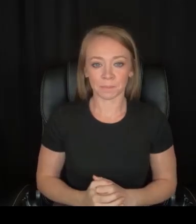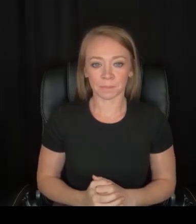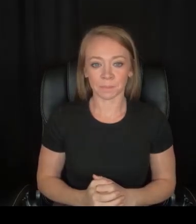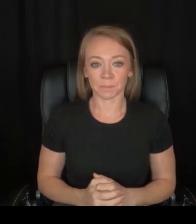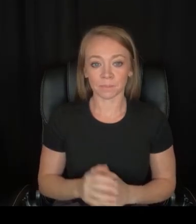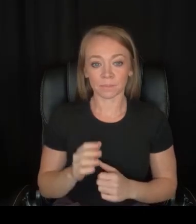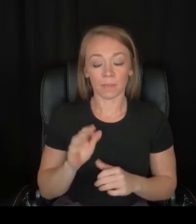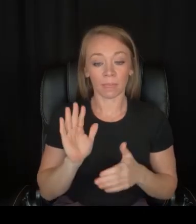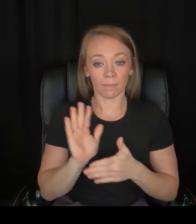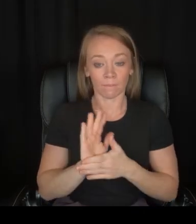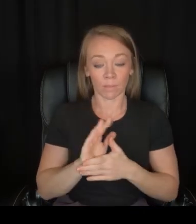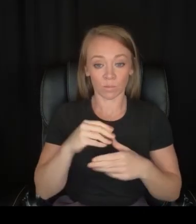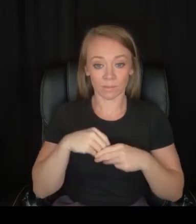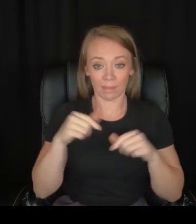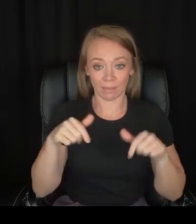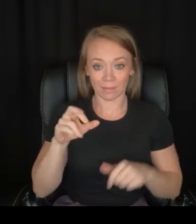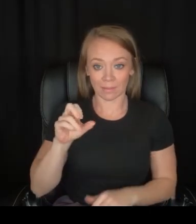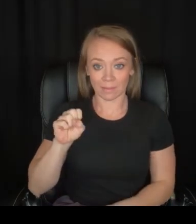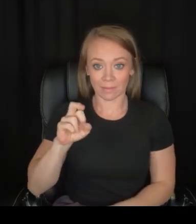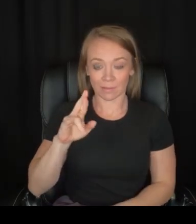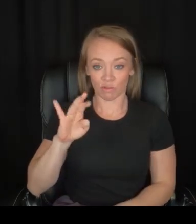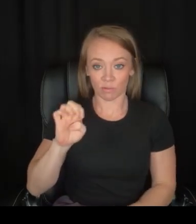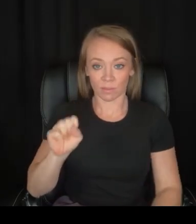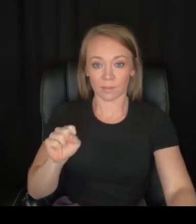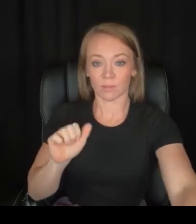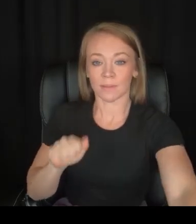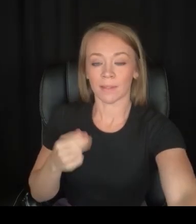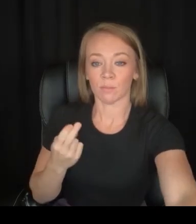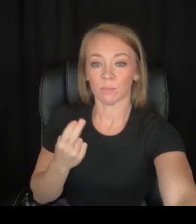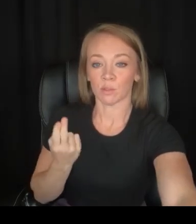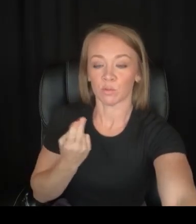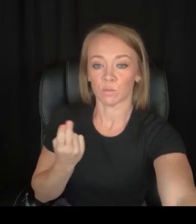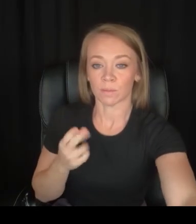The videos in this series may be used as a training tool to support school